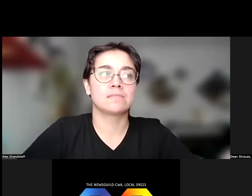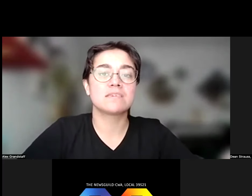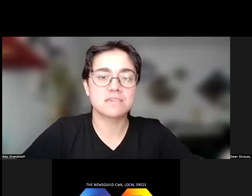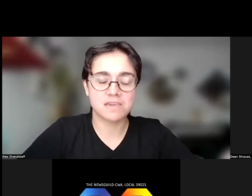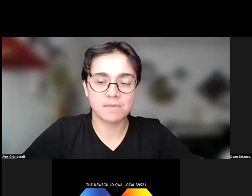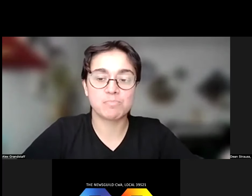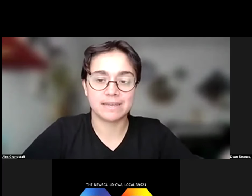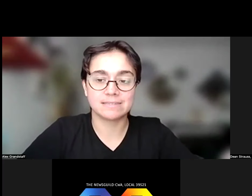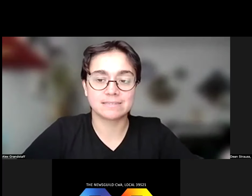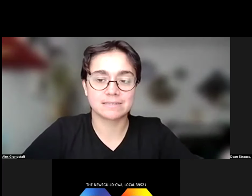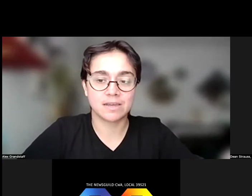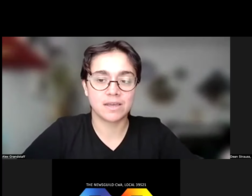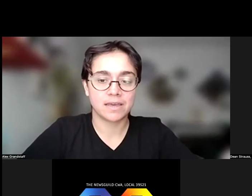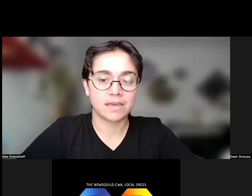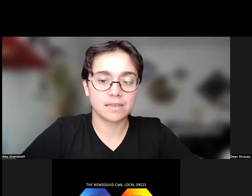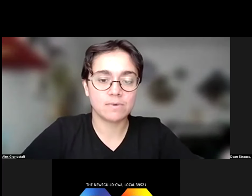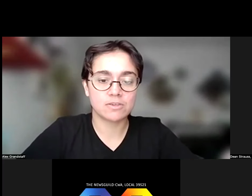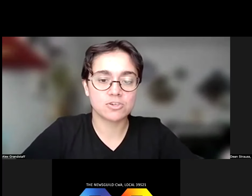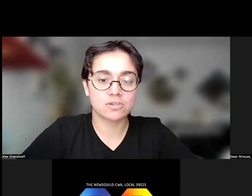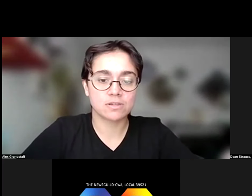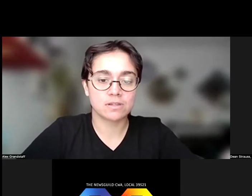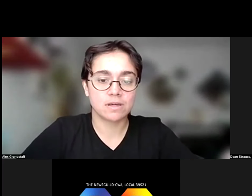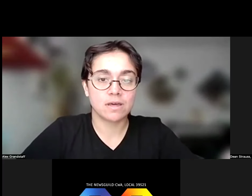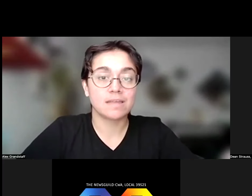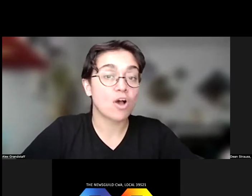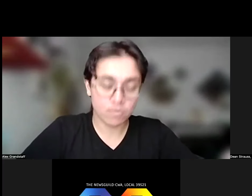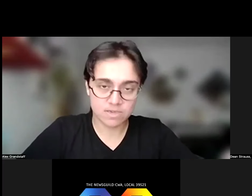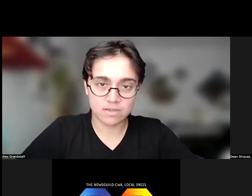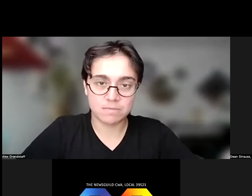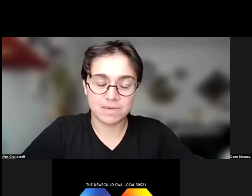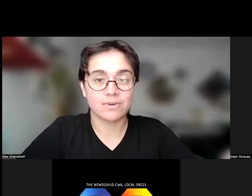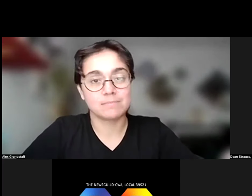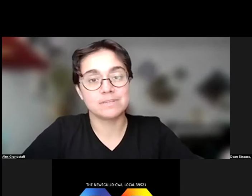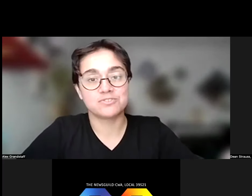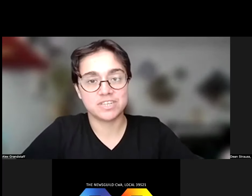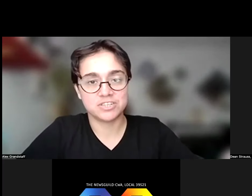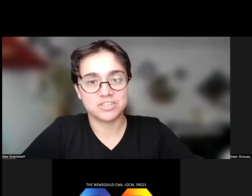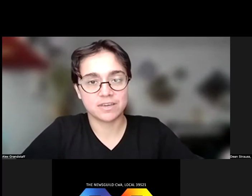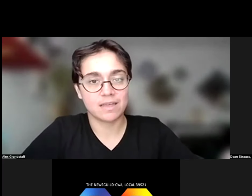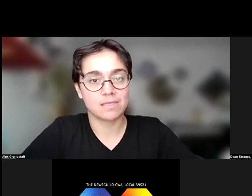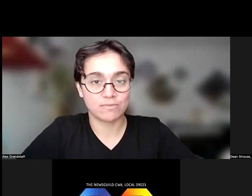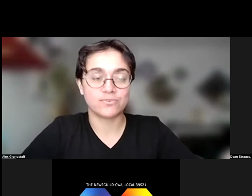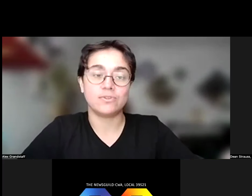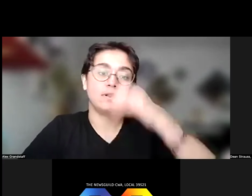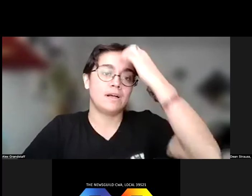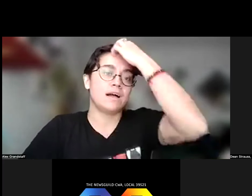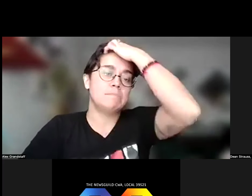This is a challenging question, I will be very honest.